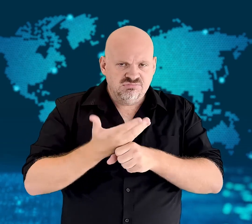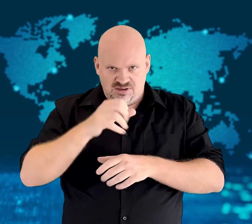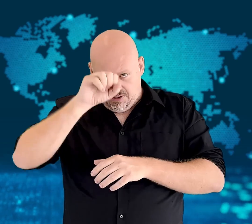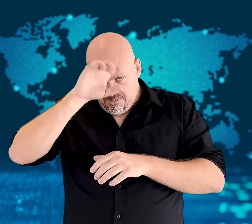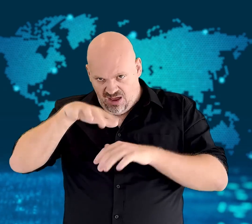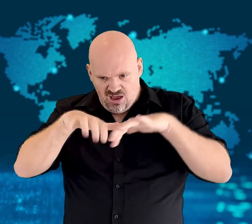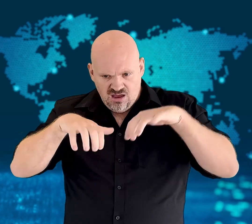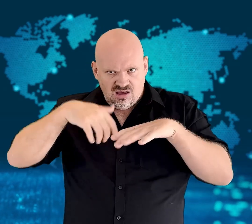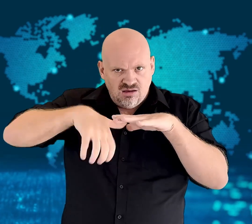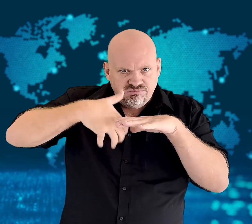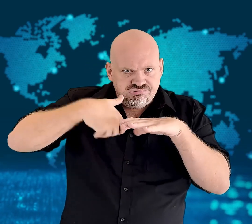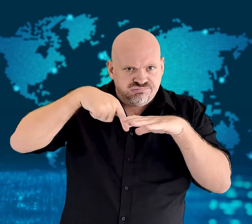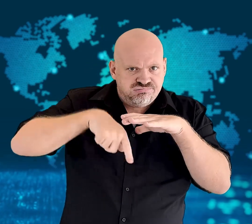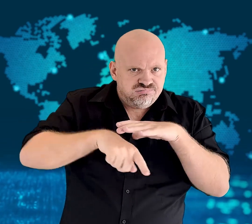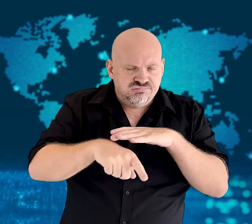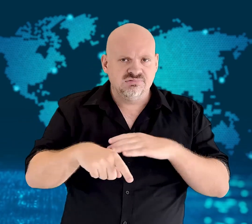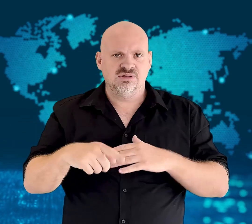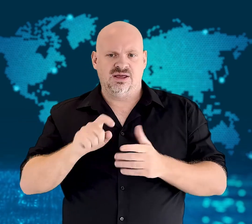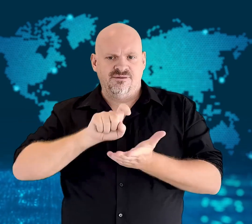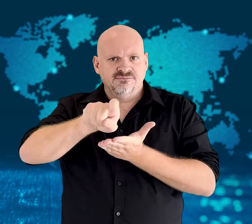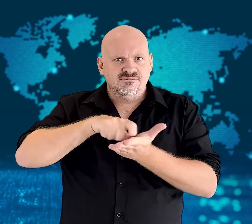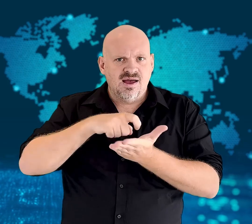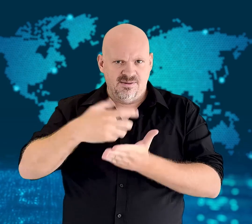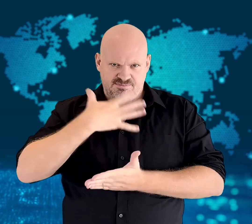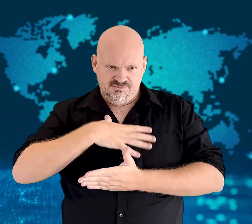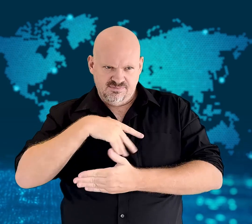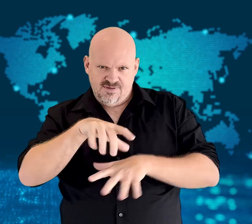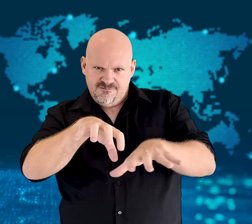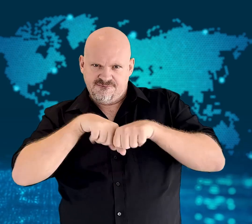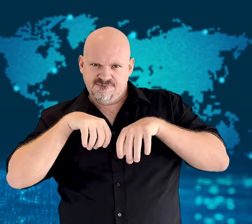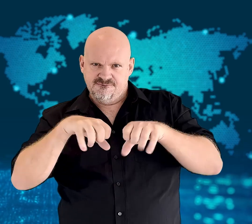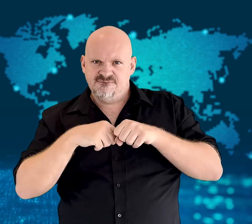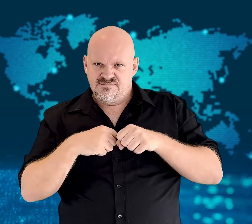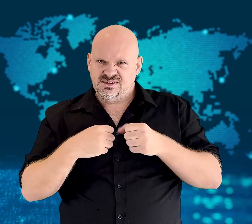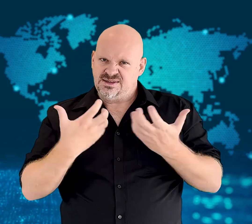Brazil's Indigenous groups have been increasingly threatened by illegal miners,